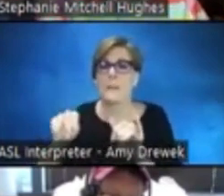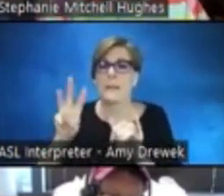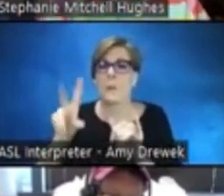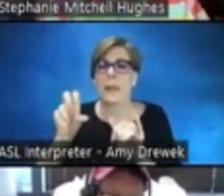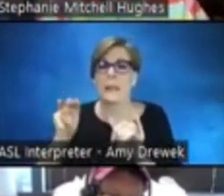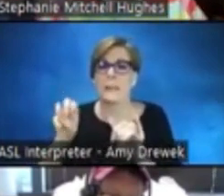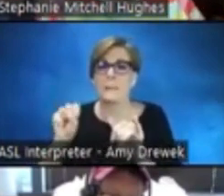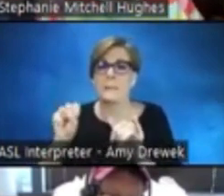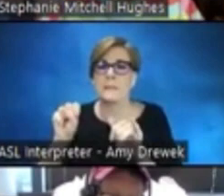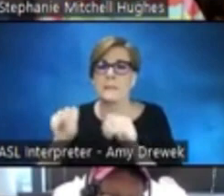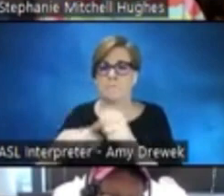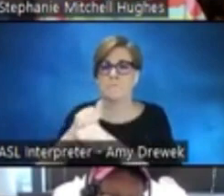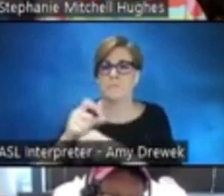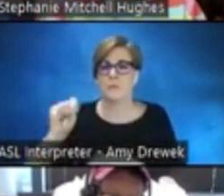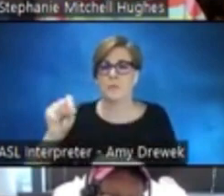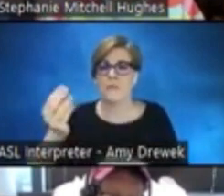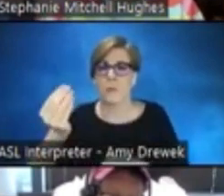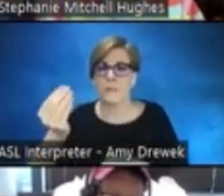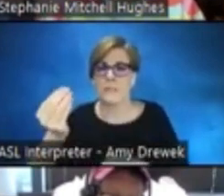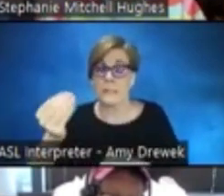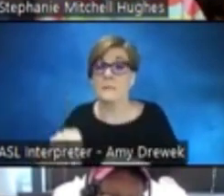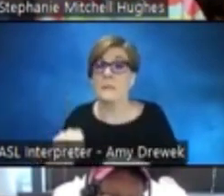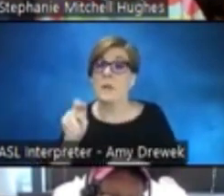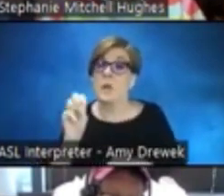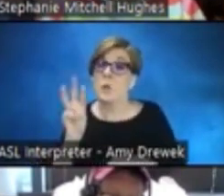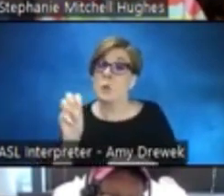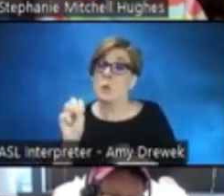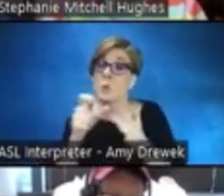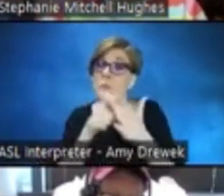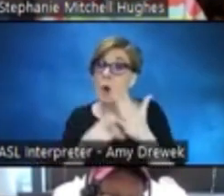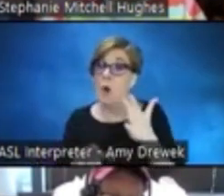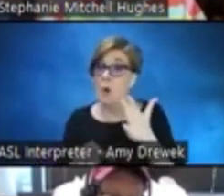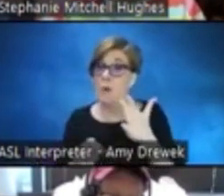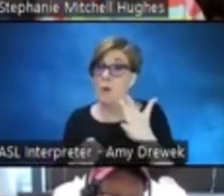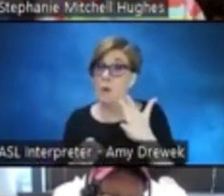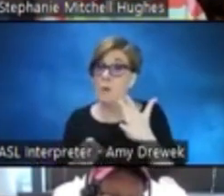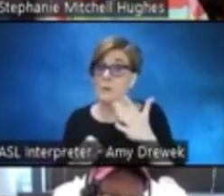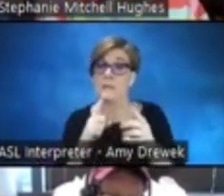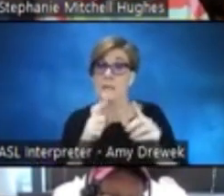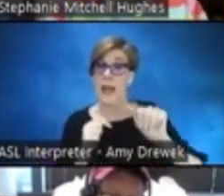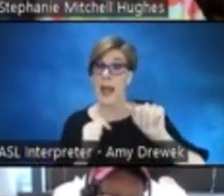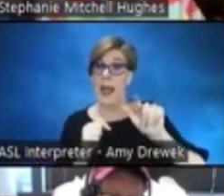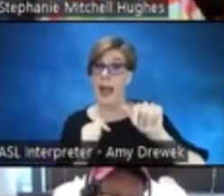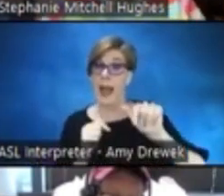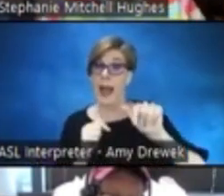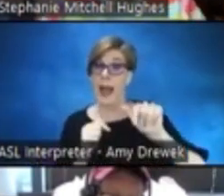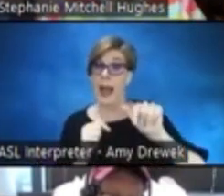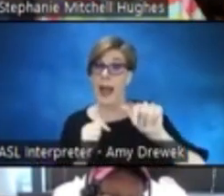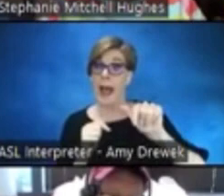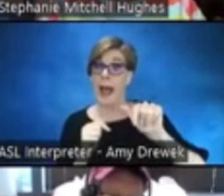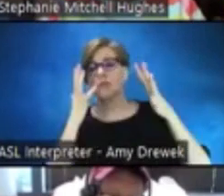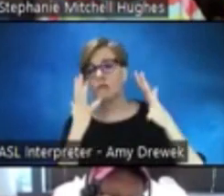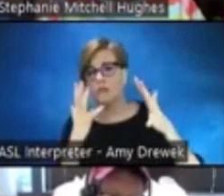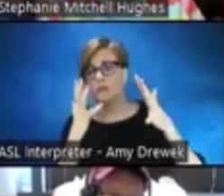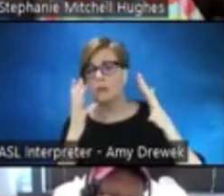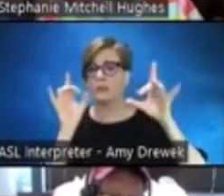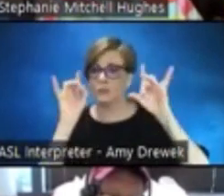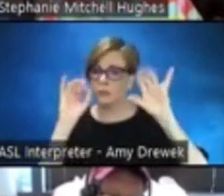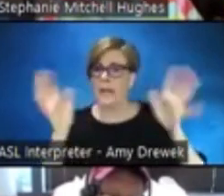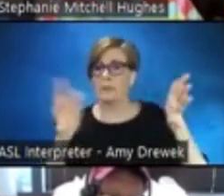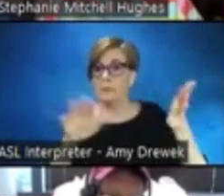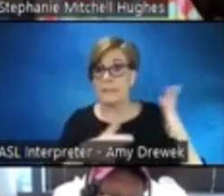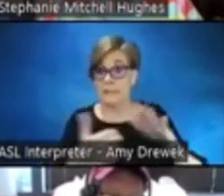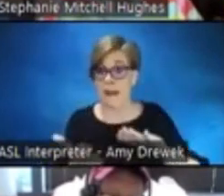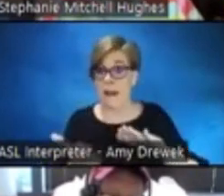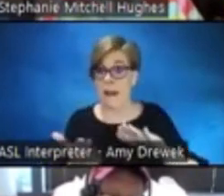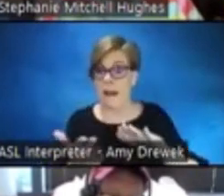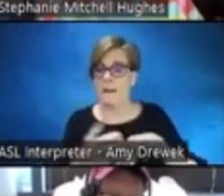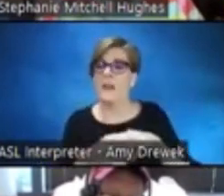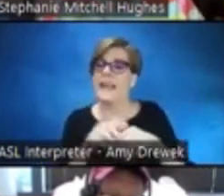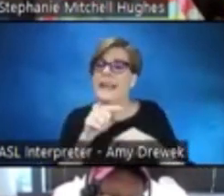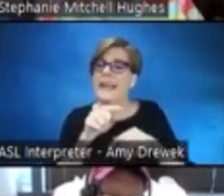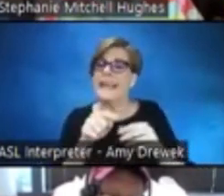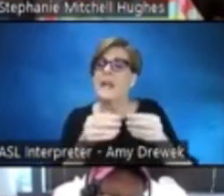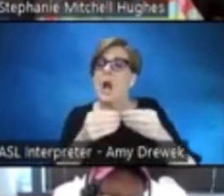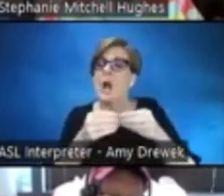THE NEWS ARTICLES WERE THAT ALLEN HAD TRAGICALLY DIED AND HE LOST HIS BATTLE